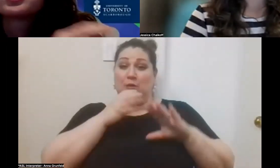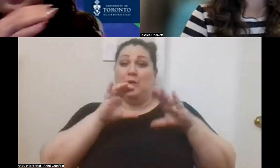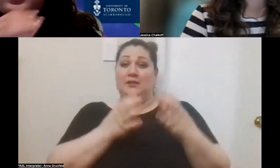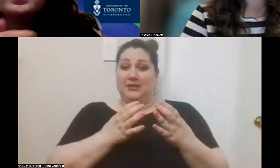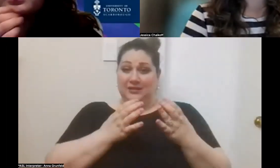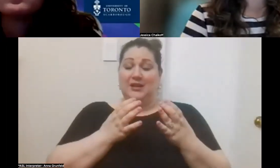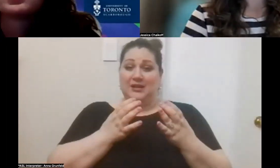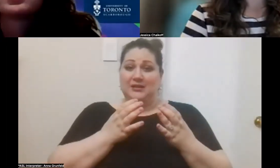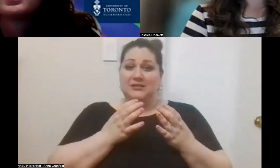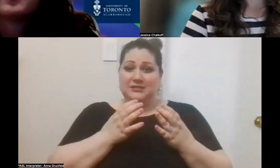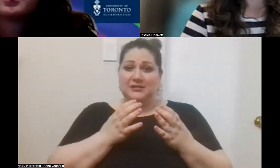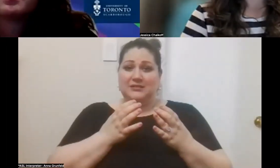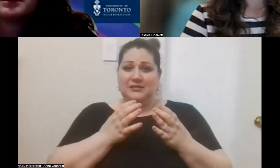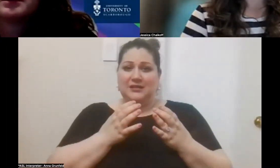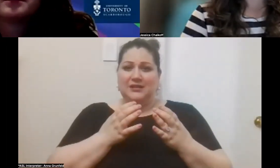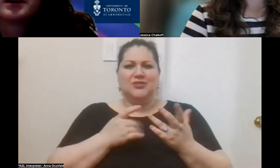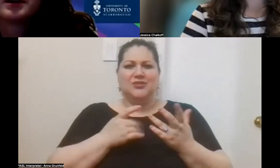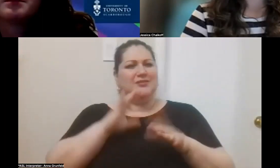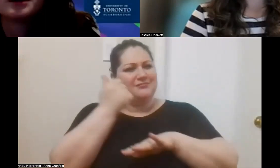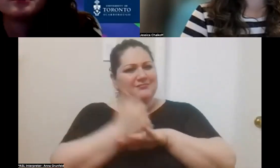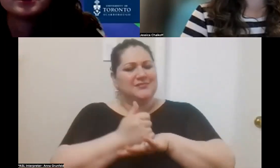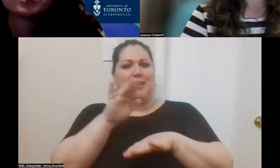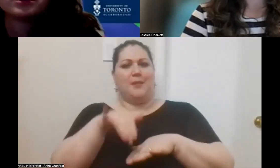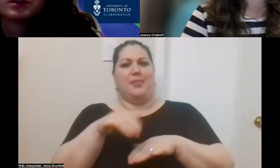And just creating that welcoming environment is very beneficial.